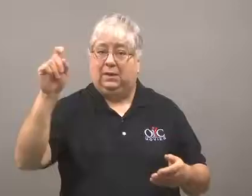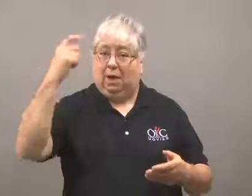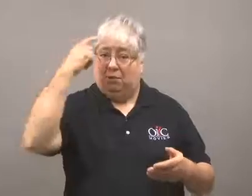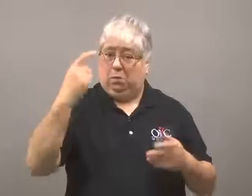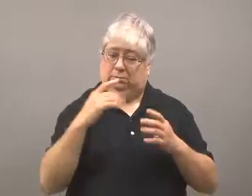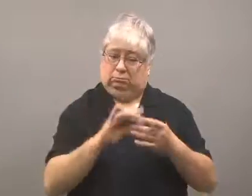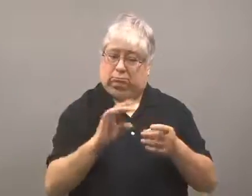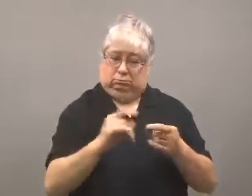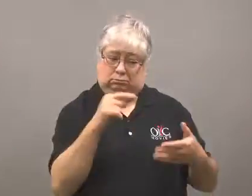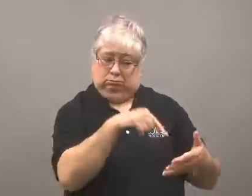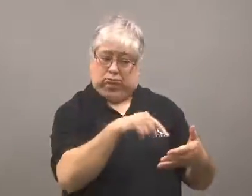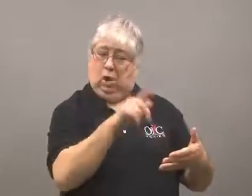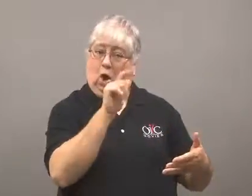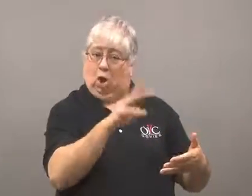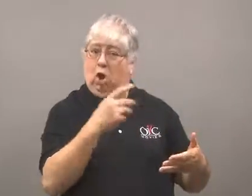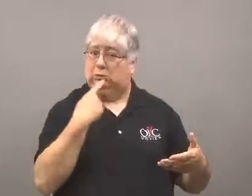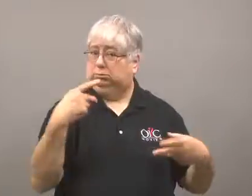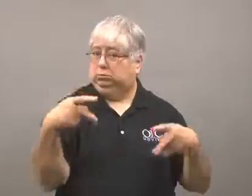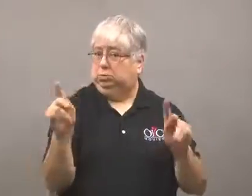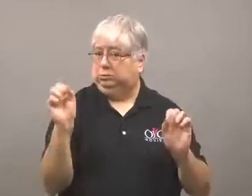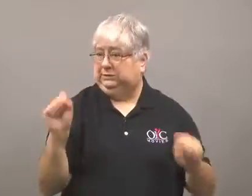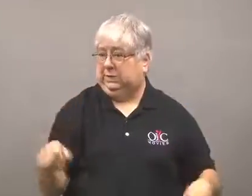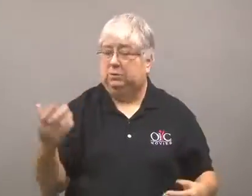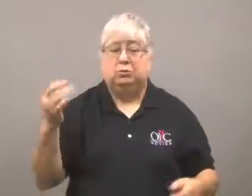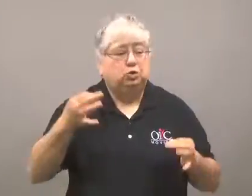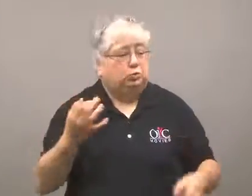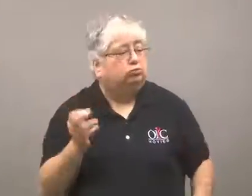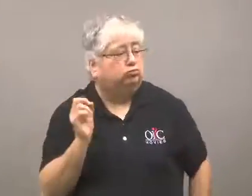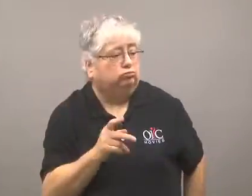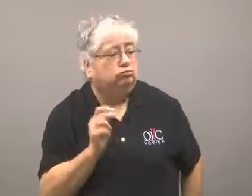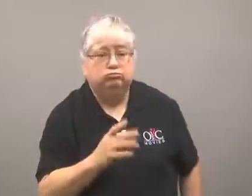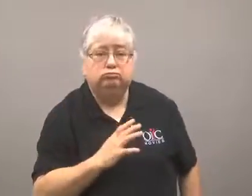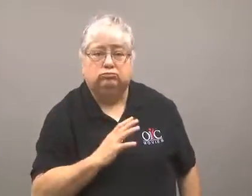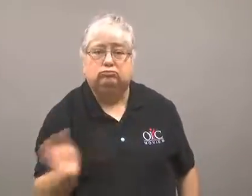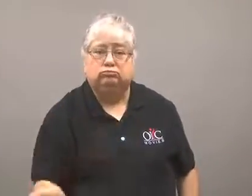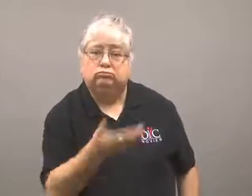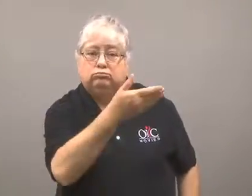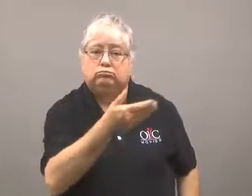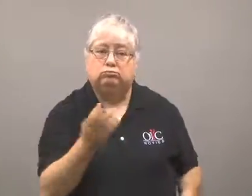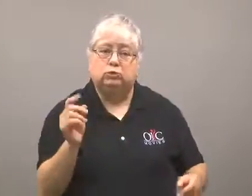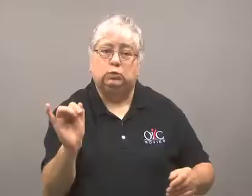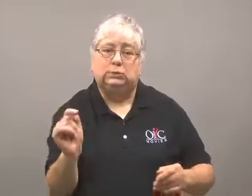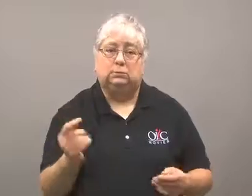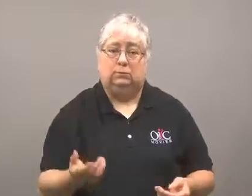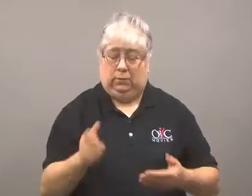The government claimed the law allowed it, and the court went along with it.